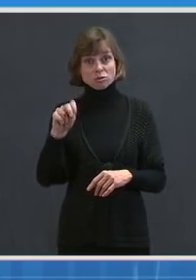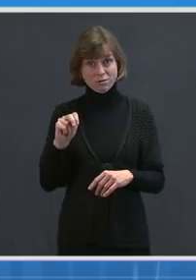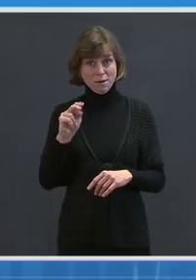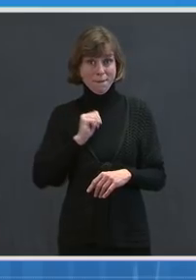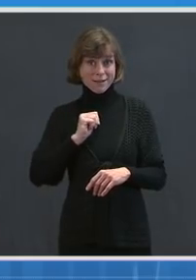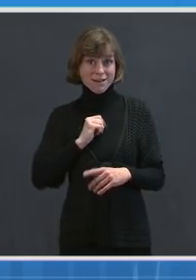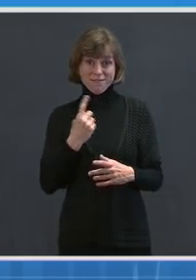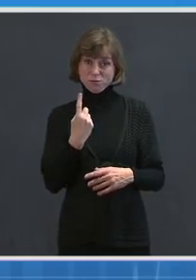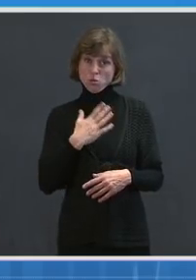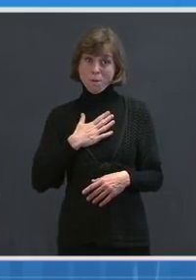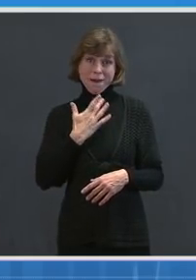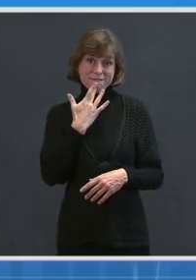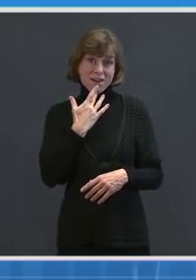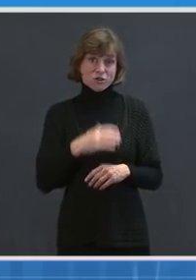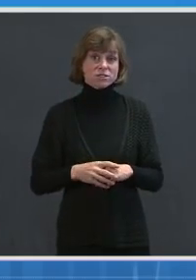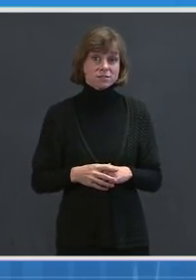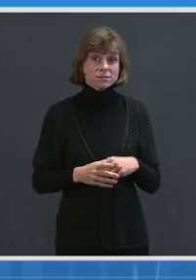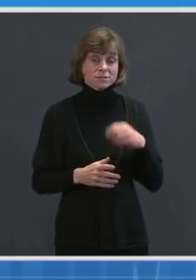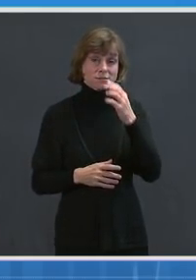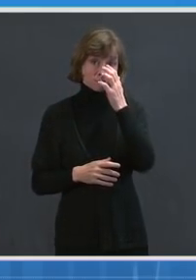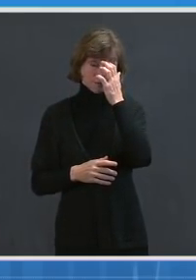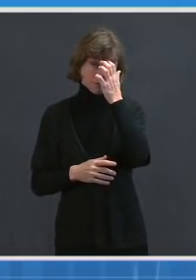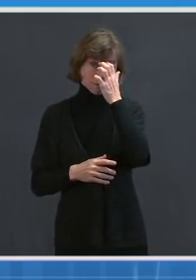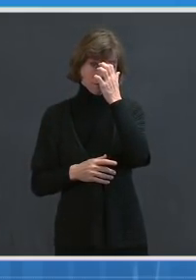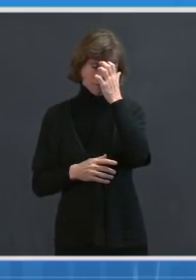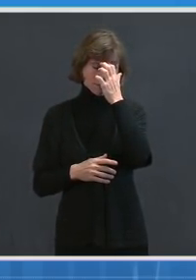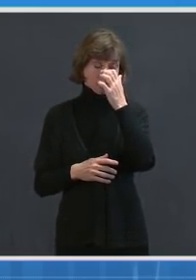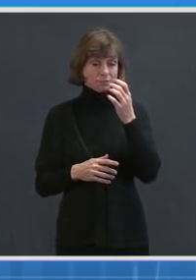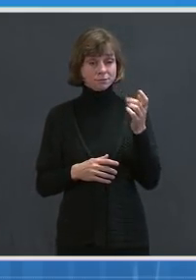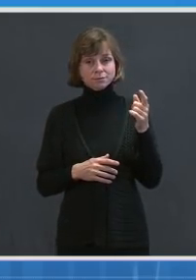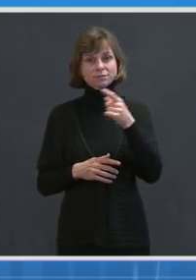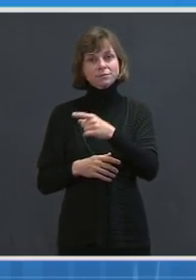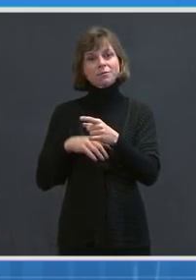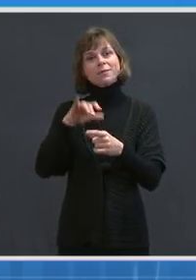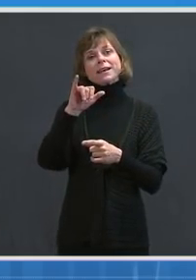All right, next. Moderator: Next we'll go to Yamiche Alcindor with PBS.